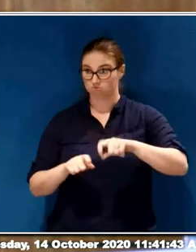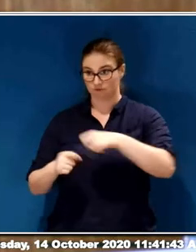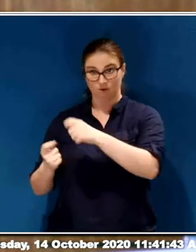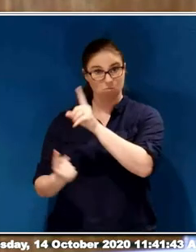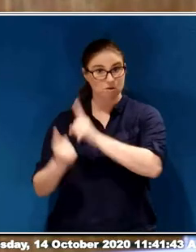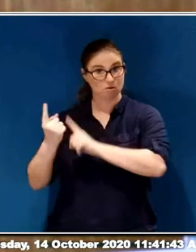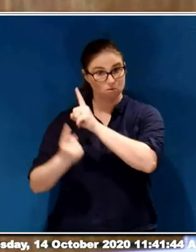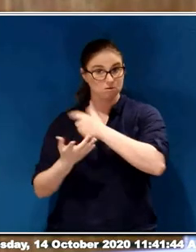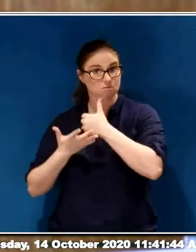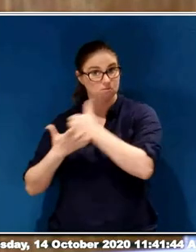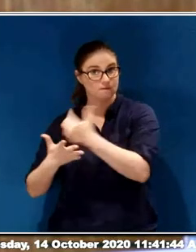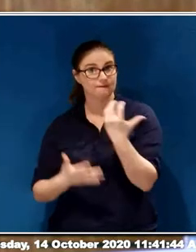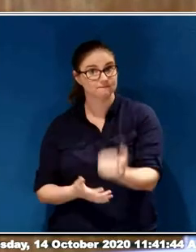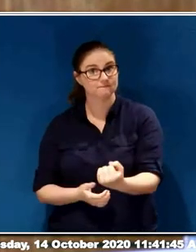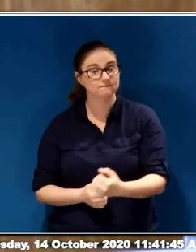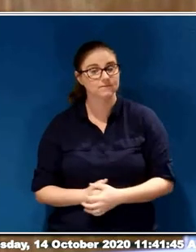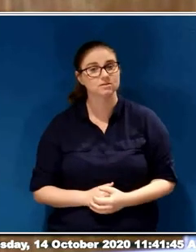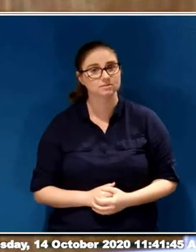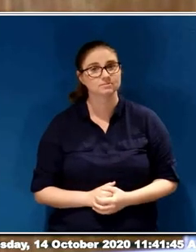And how long did he stay at the school for?